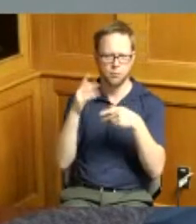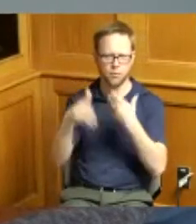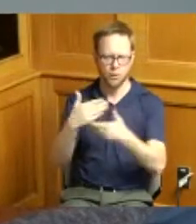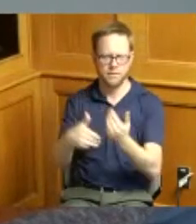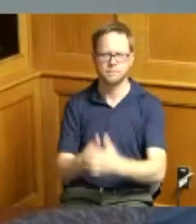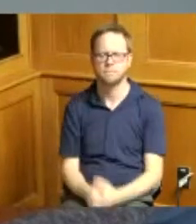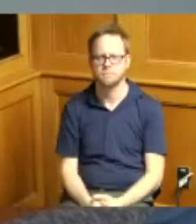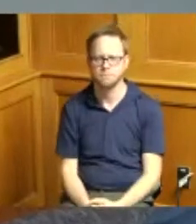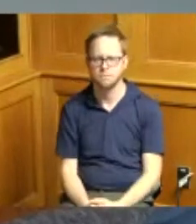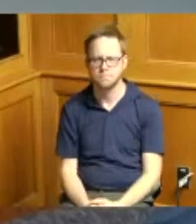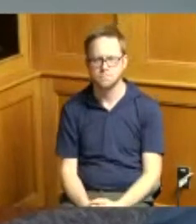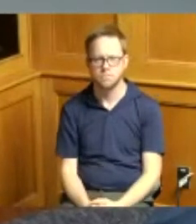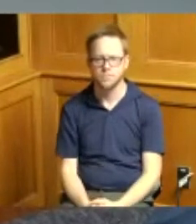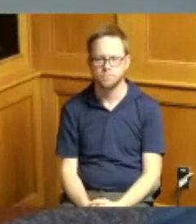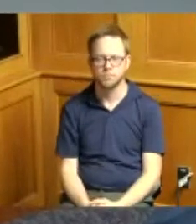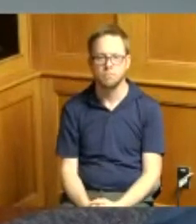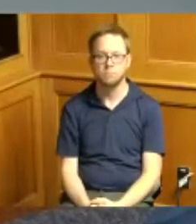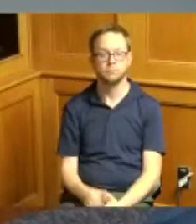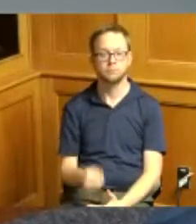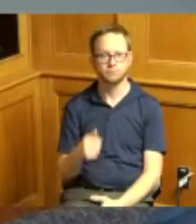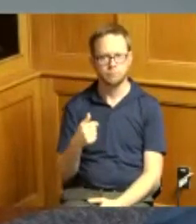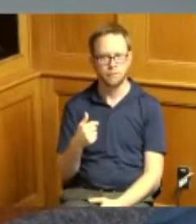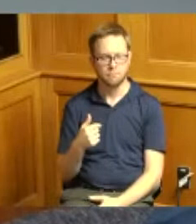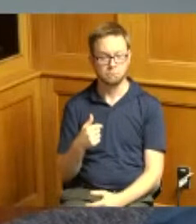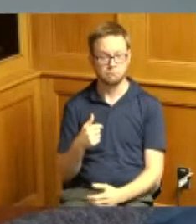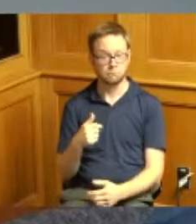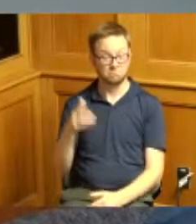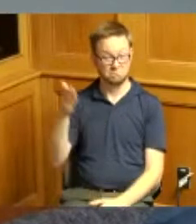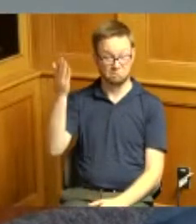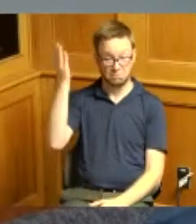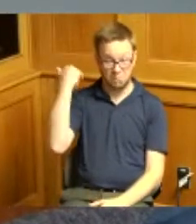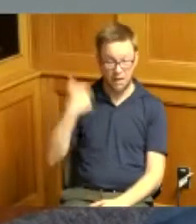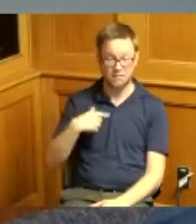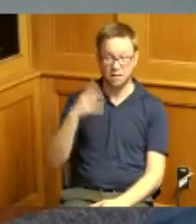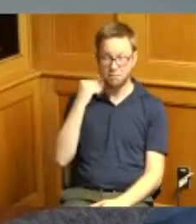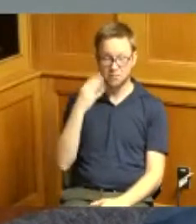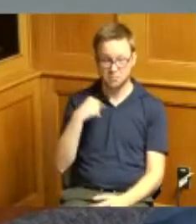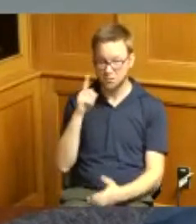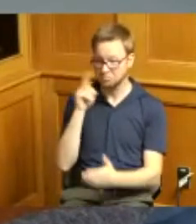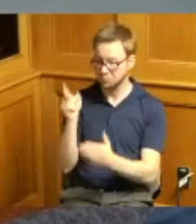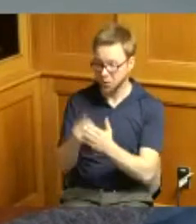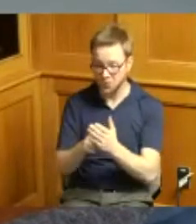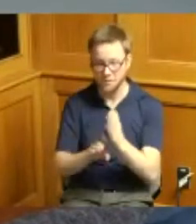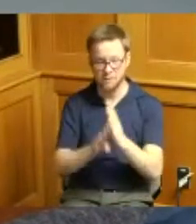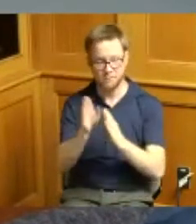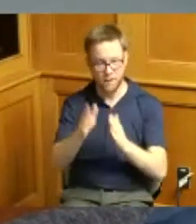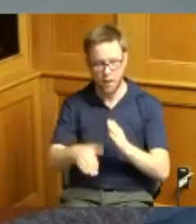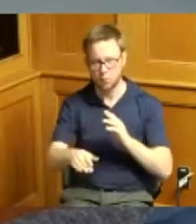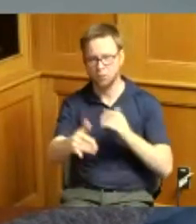I've been around in in times when we're getting a lot of calls from developers and builders about